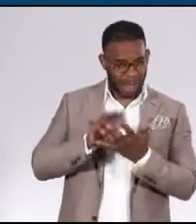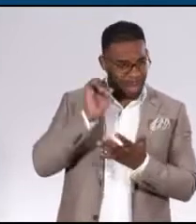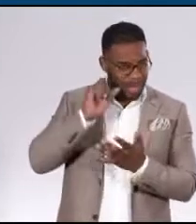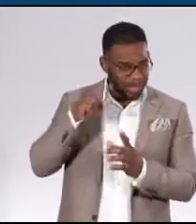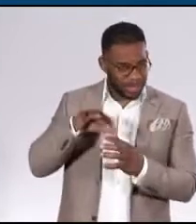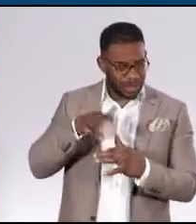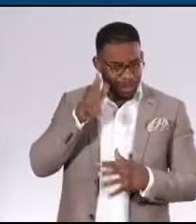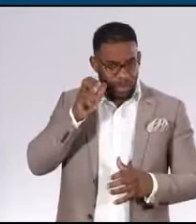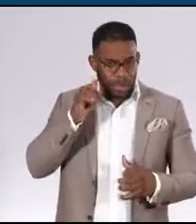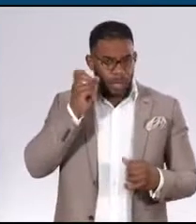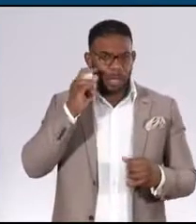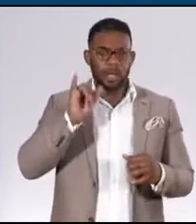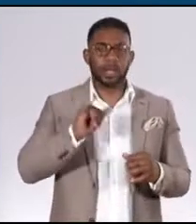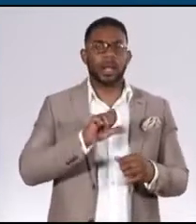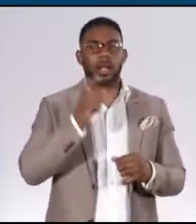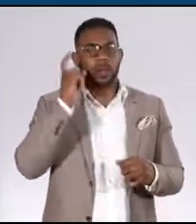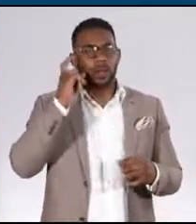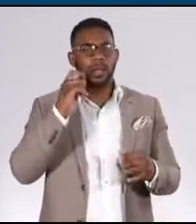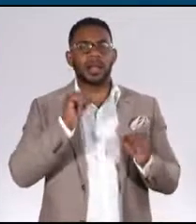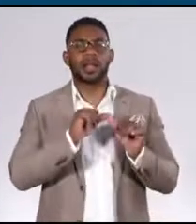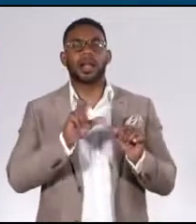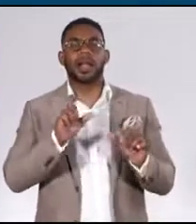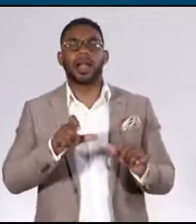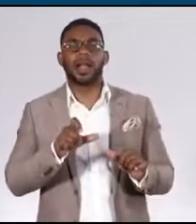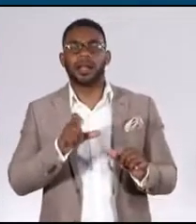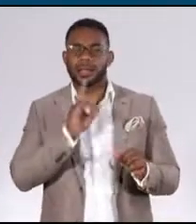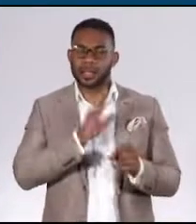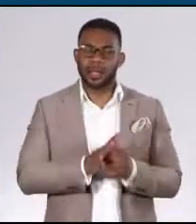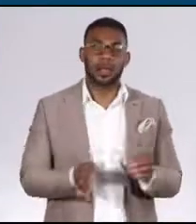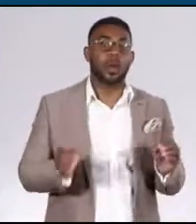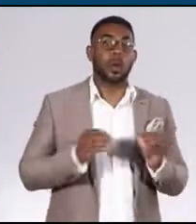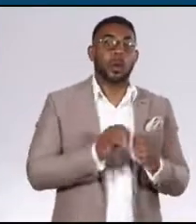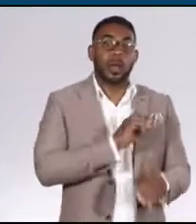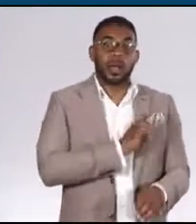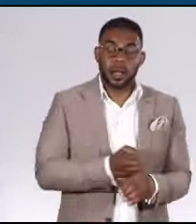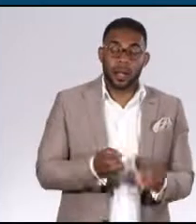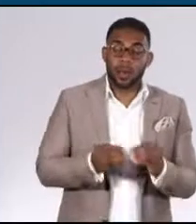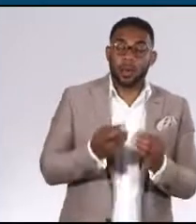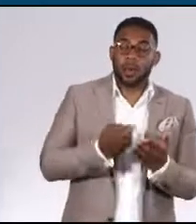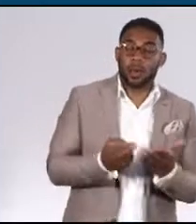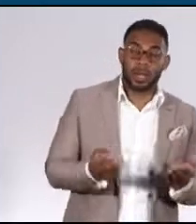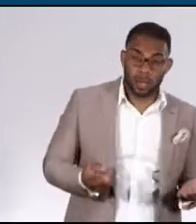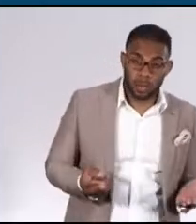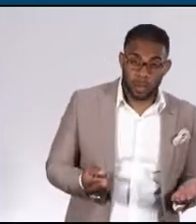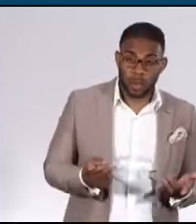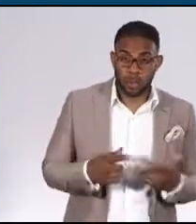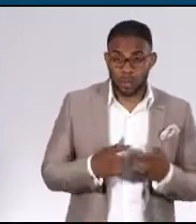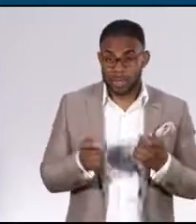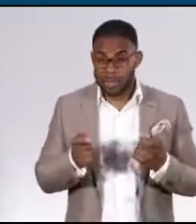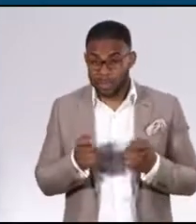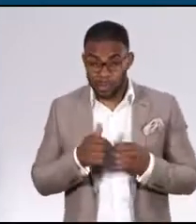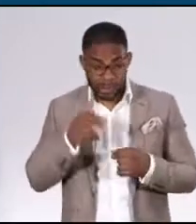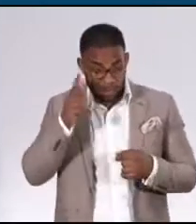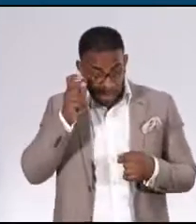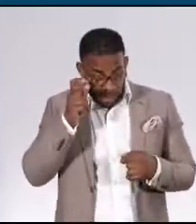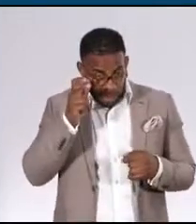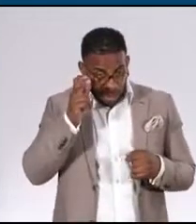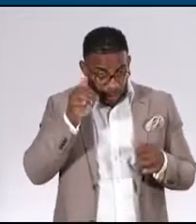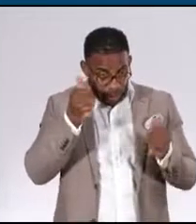we understand that the brain constant has to dedicate more energy, more resources to dealing with hearing the degraded signal,